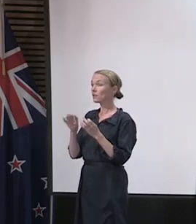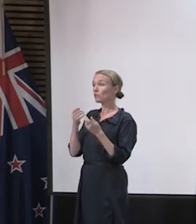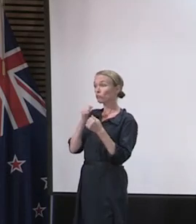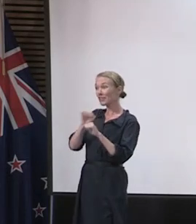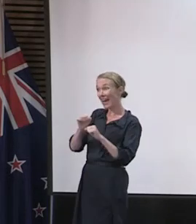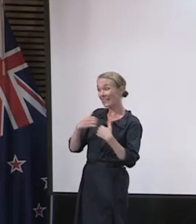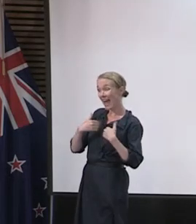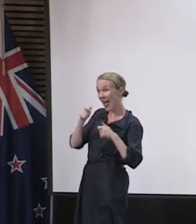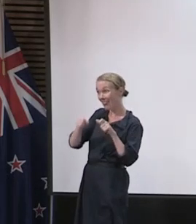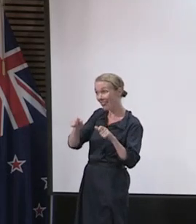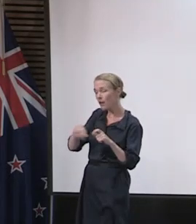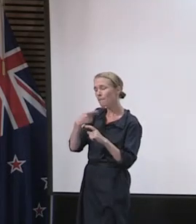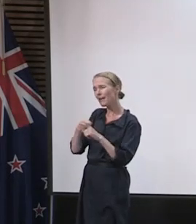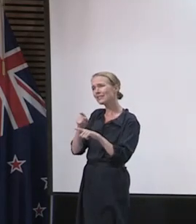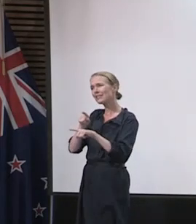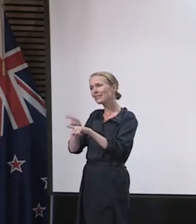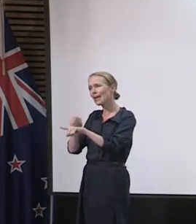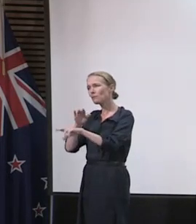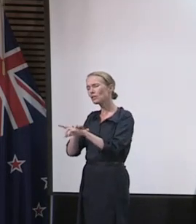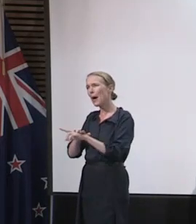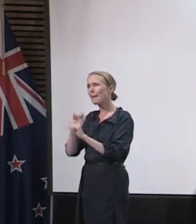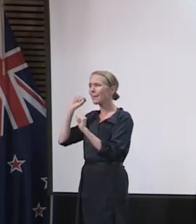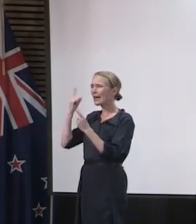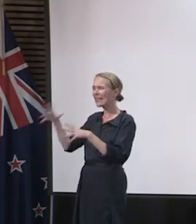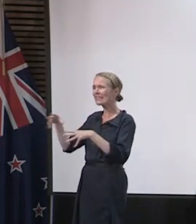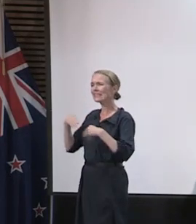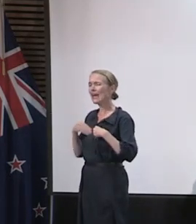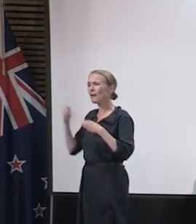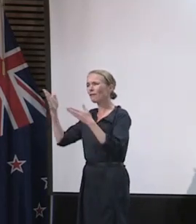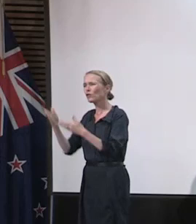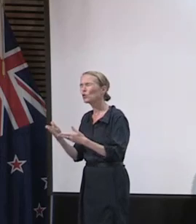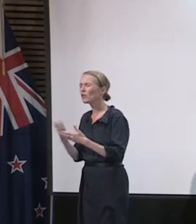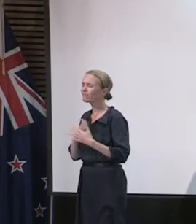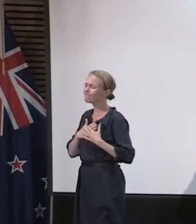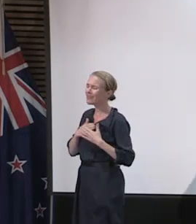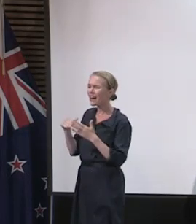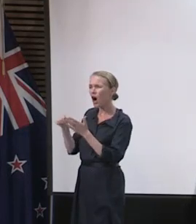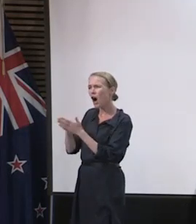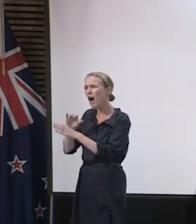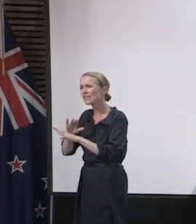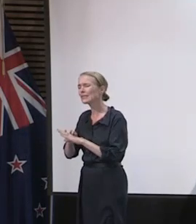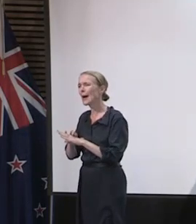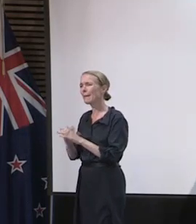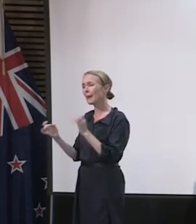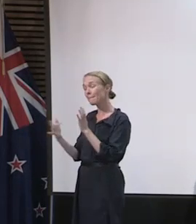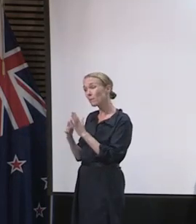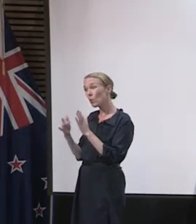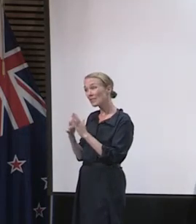accommodate all of health concerns but the unique nature of funerals. What I will say